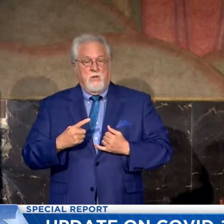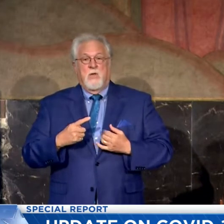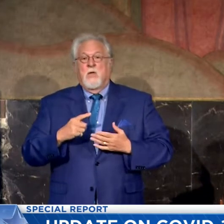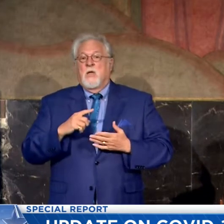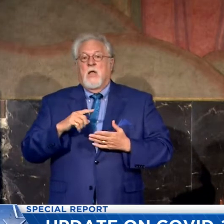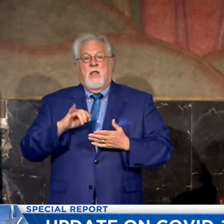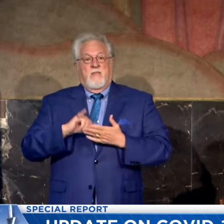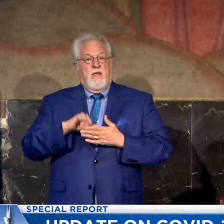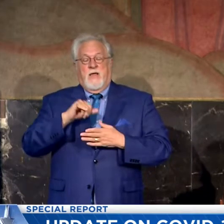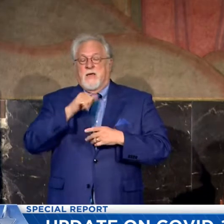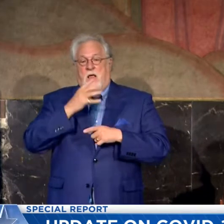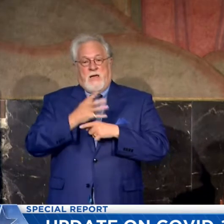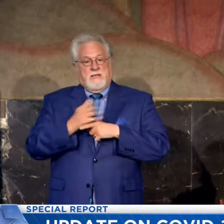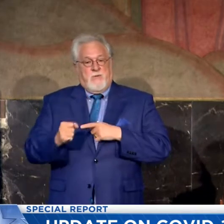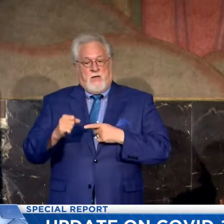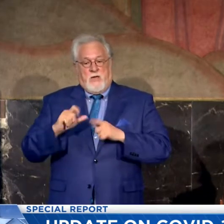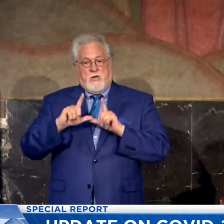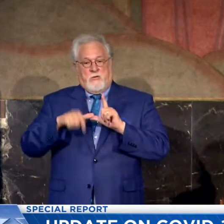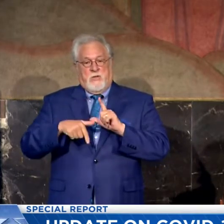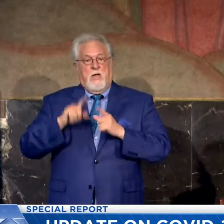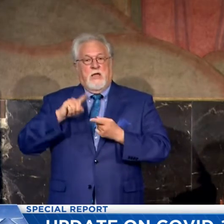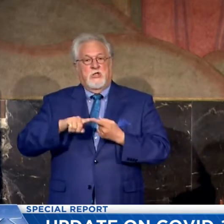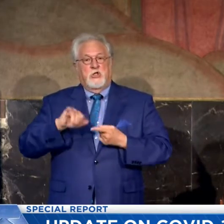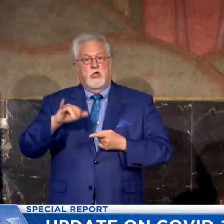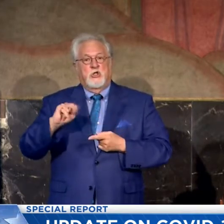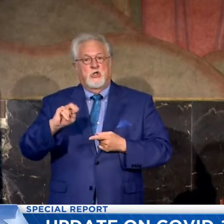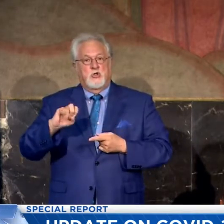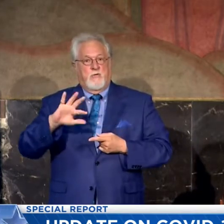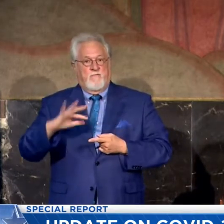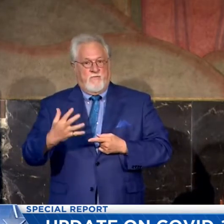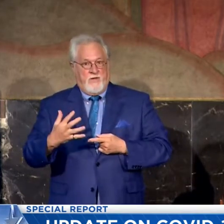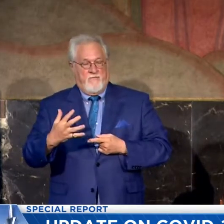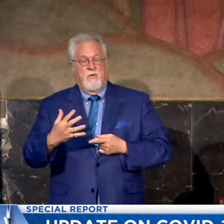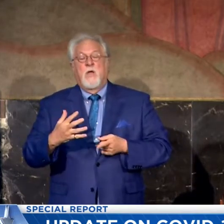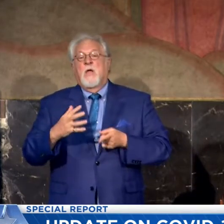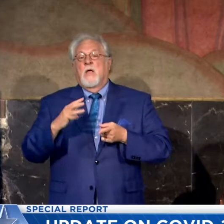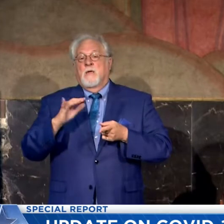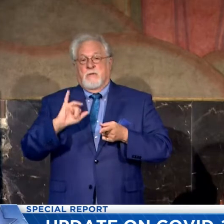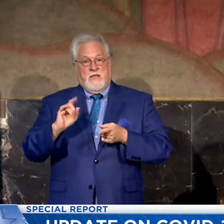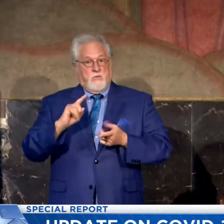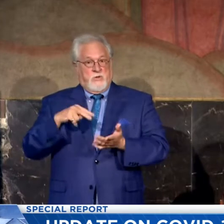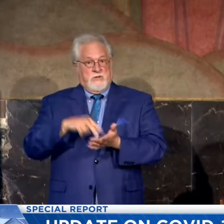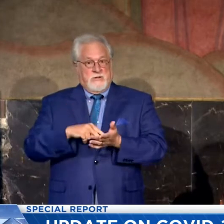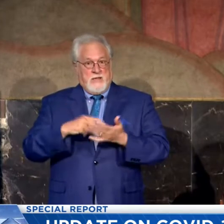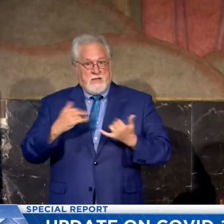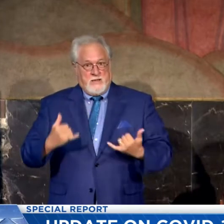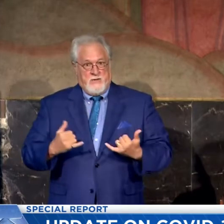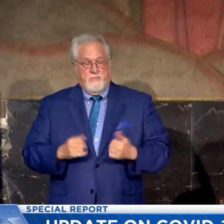WE GO TO PHASE TWO. WE ARE CURRENTLY AT PHASE 1 BY AN ORDER THAT DOES NOT EXPIRE